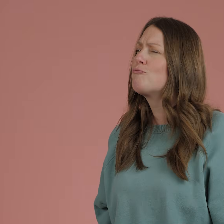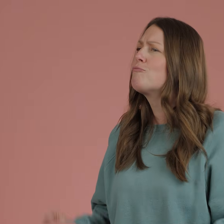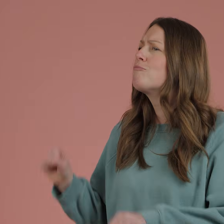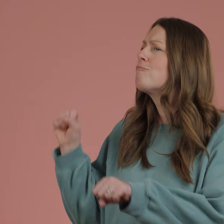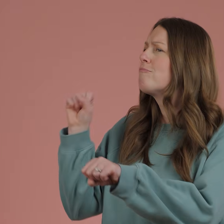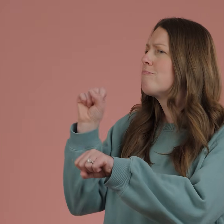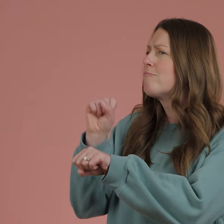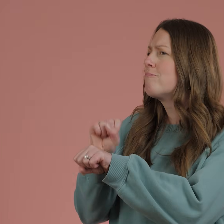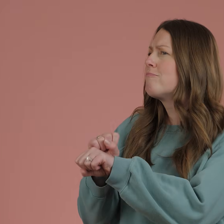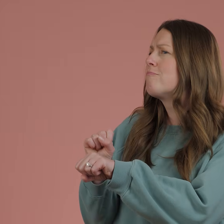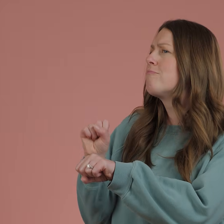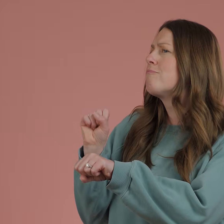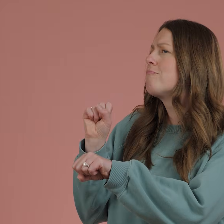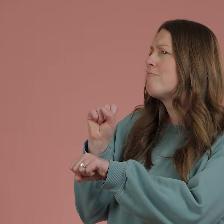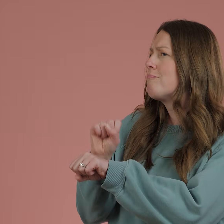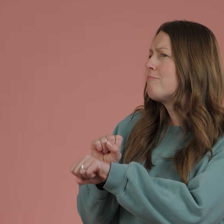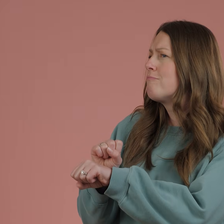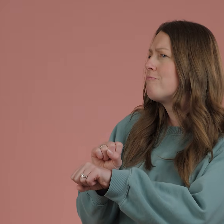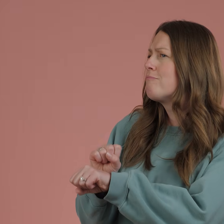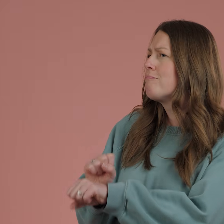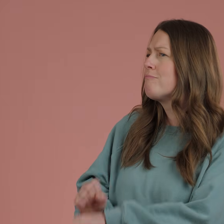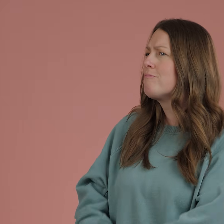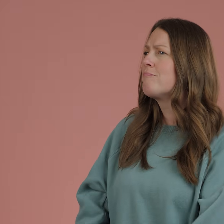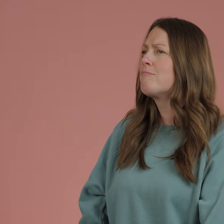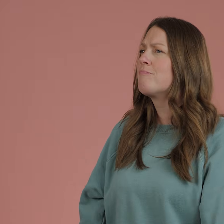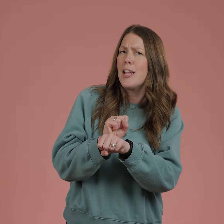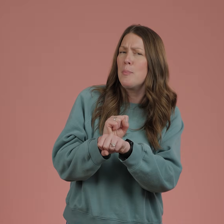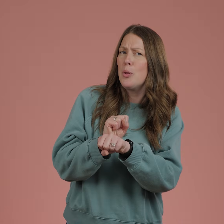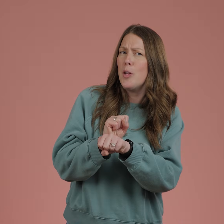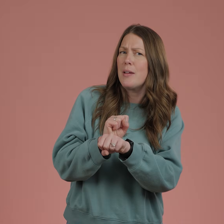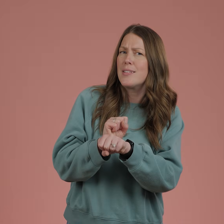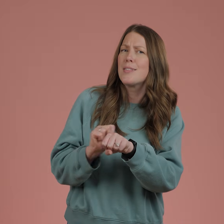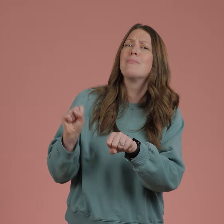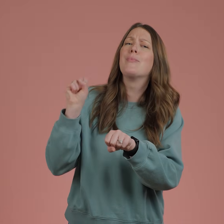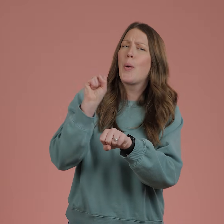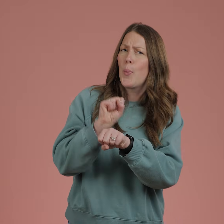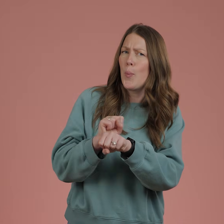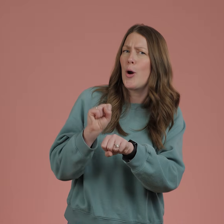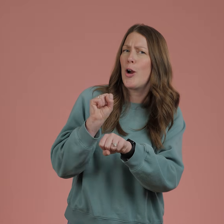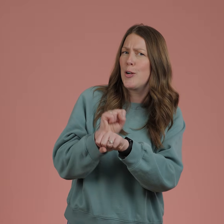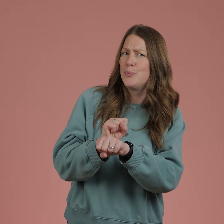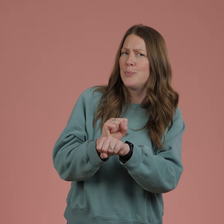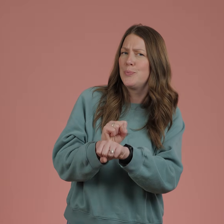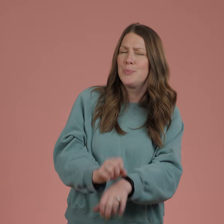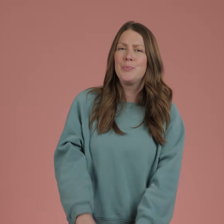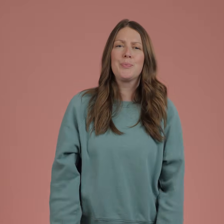This sign can also be for labor or employment. Work.